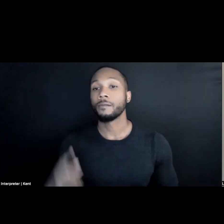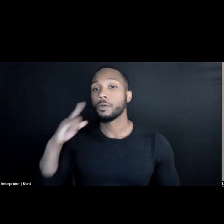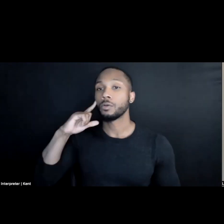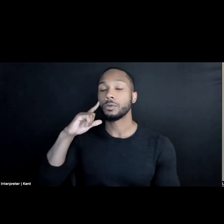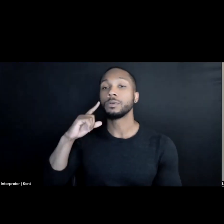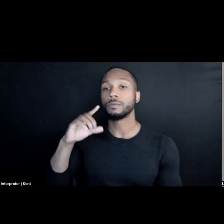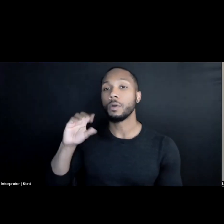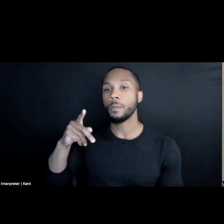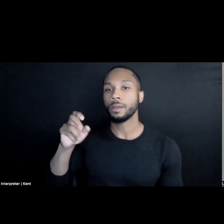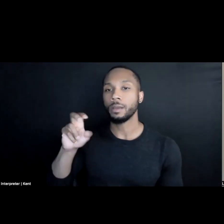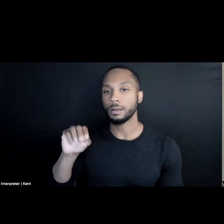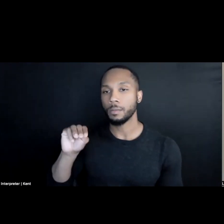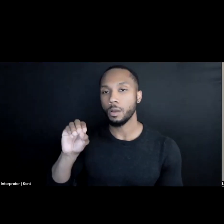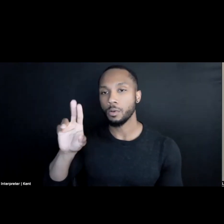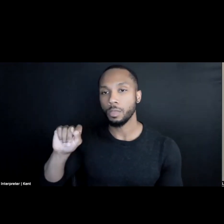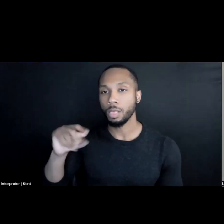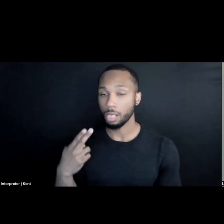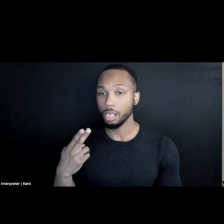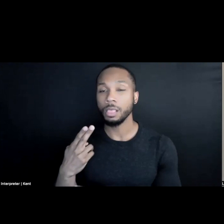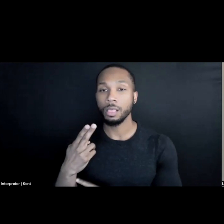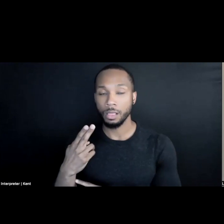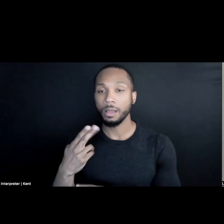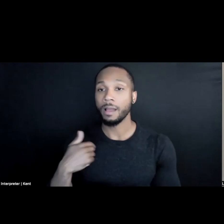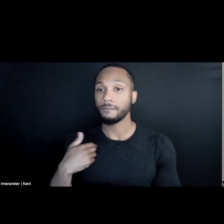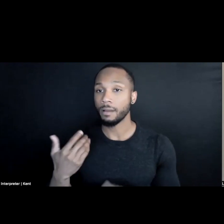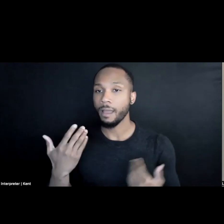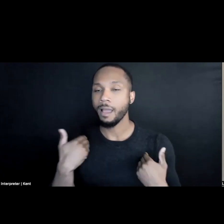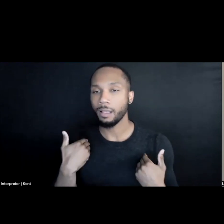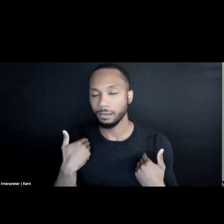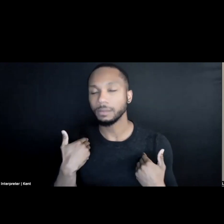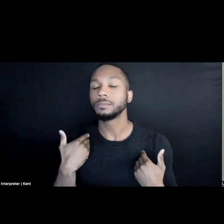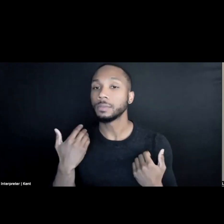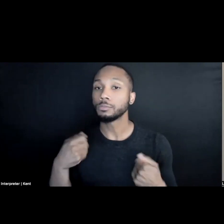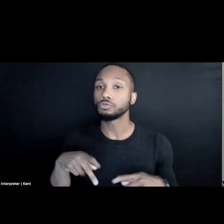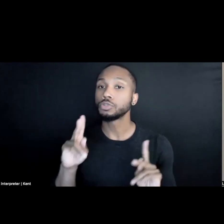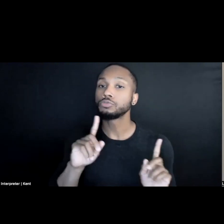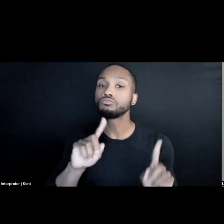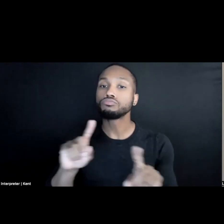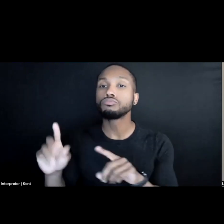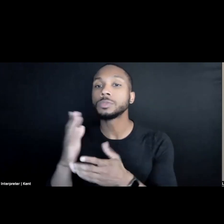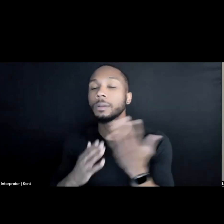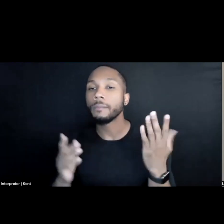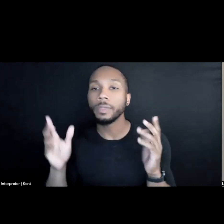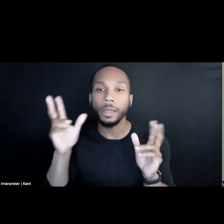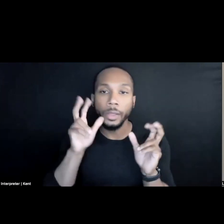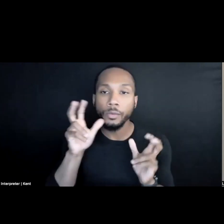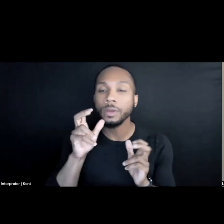I've had the chance of some of attending some of your hearings, both for listening to some